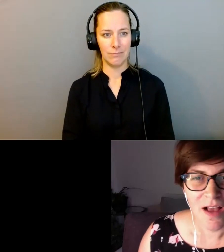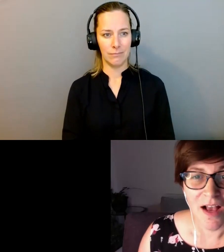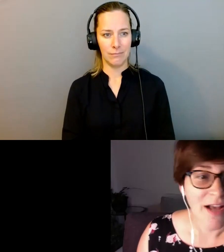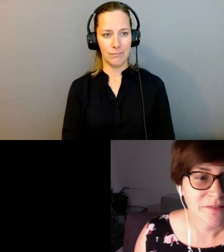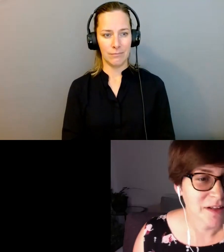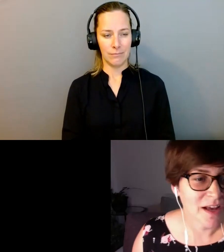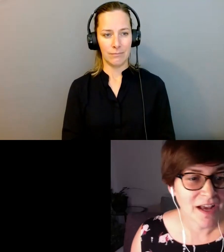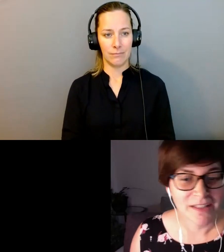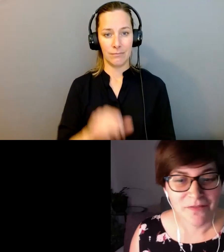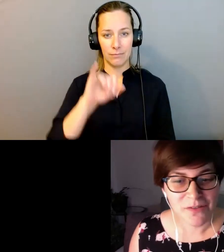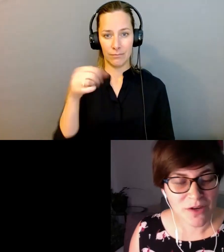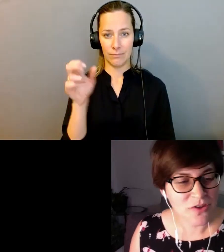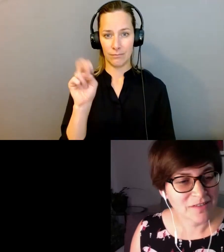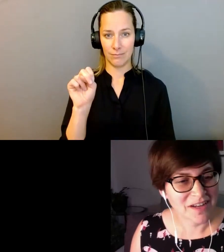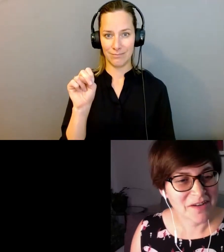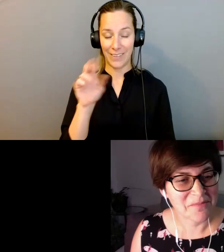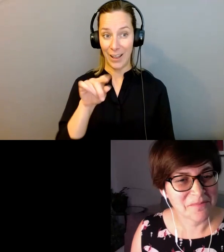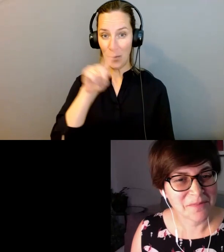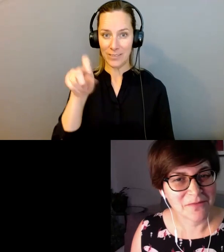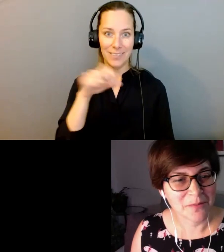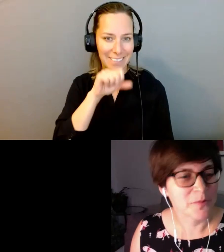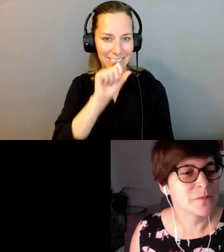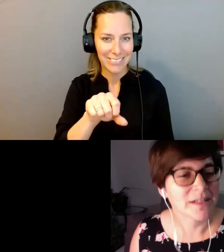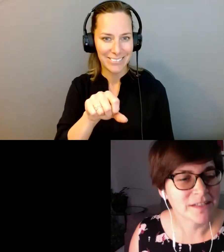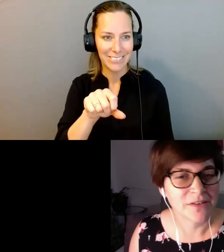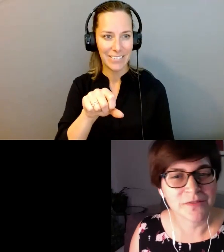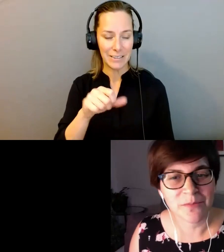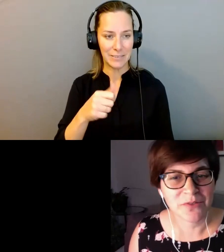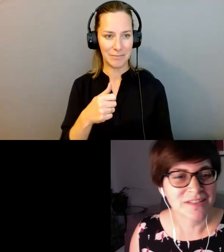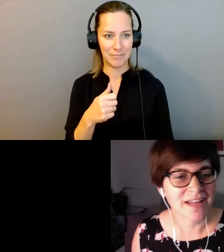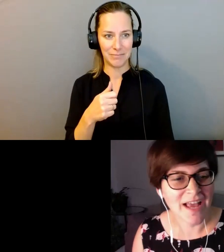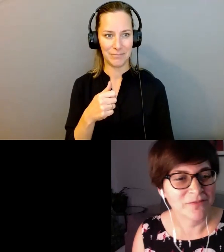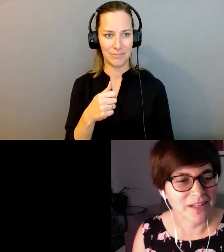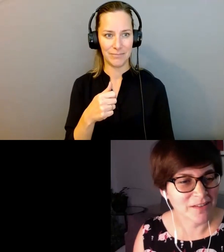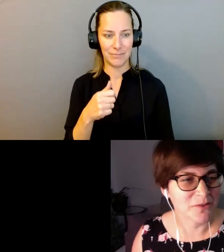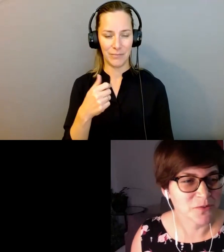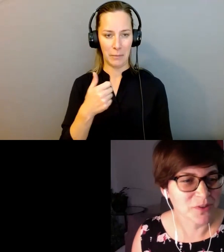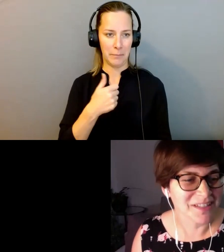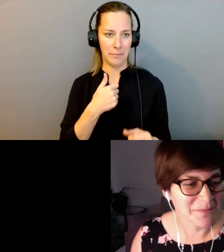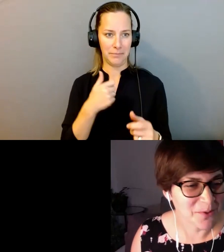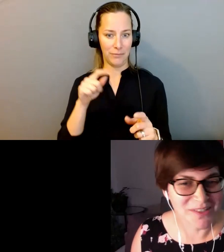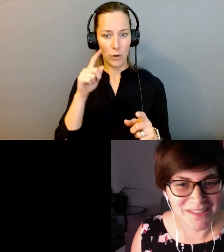I love this question being from the perspective of someone who doesn't have those really important